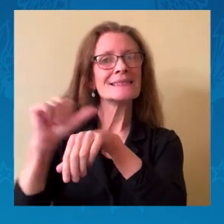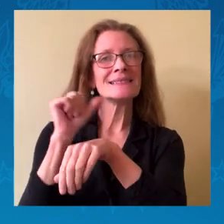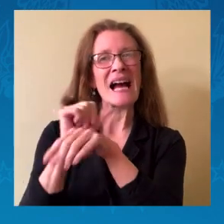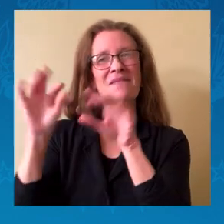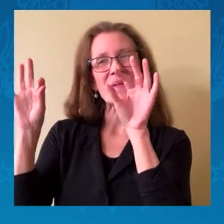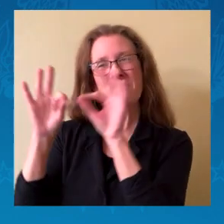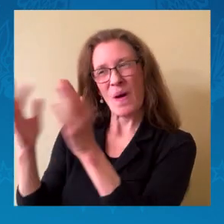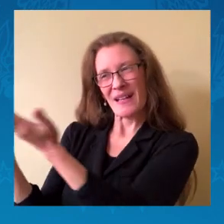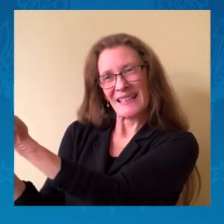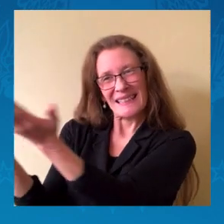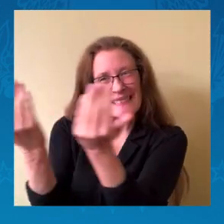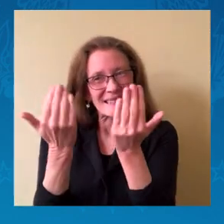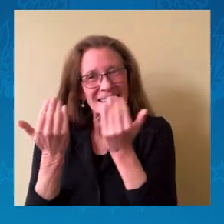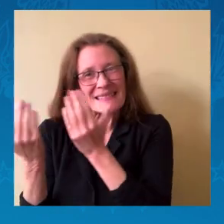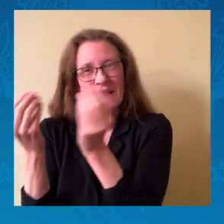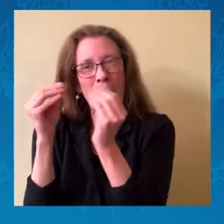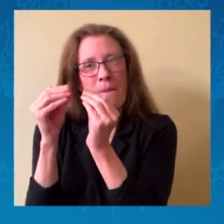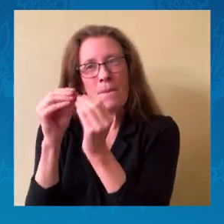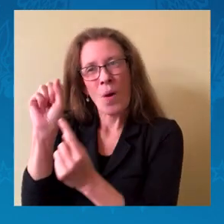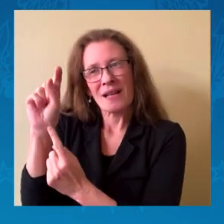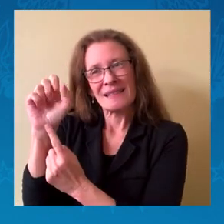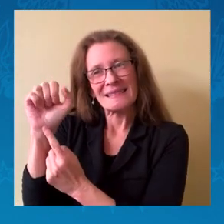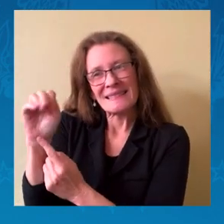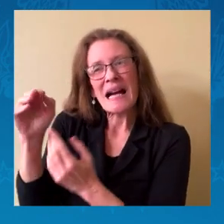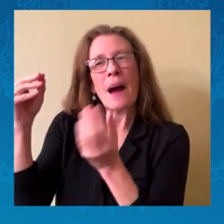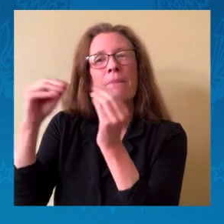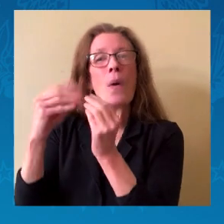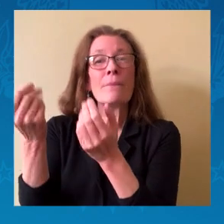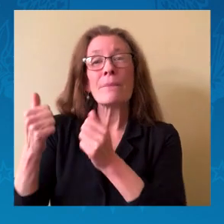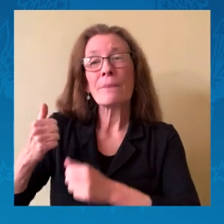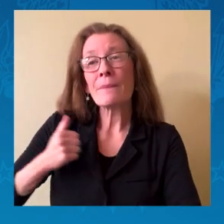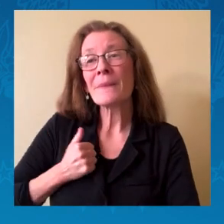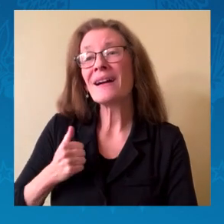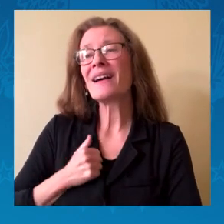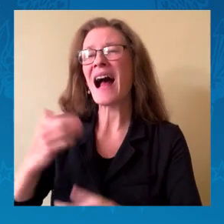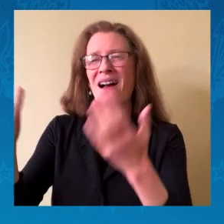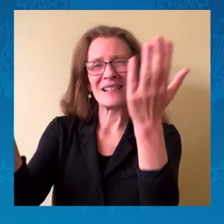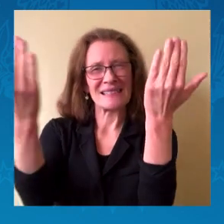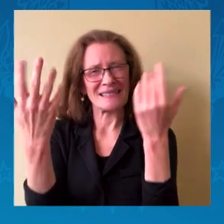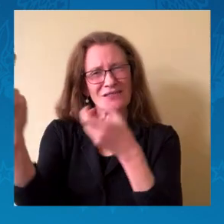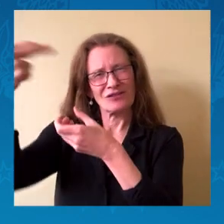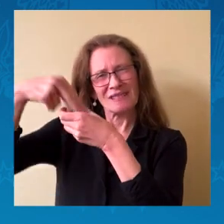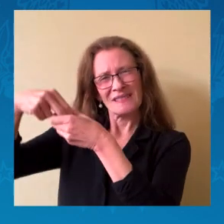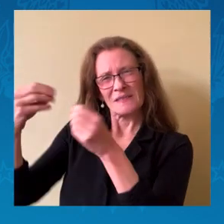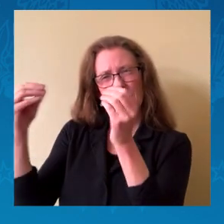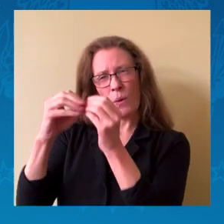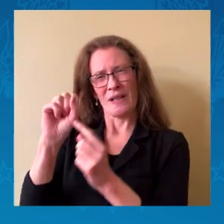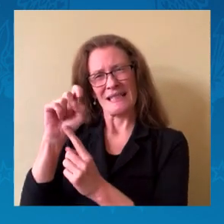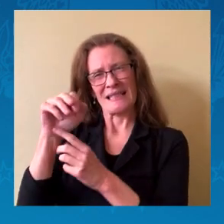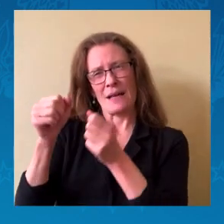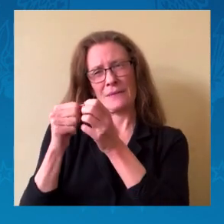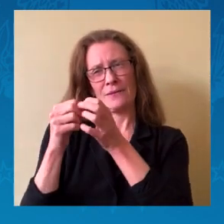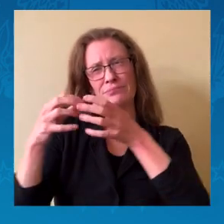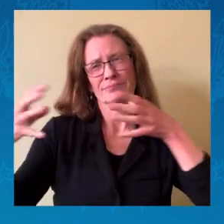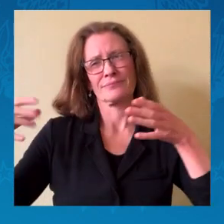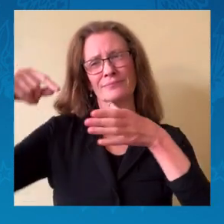all the combatant fans and all the domains that we currently operate in air, land, maritime and in this case, space.